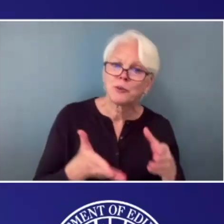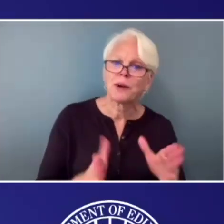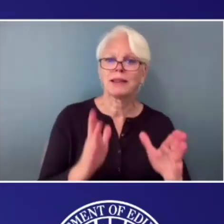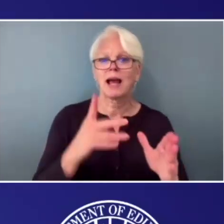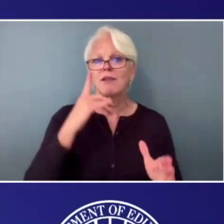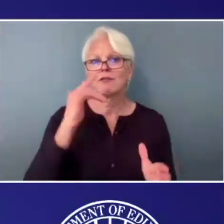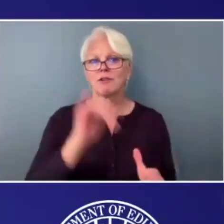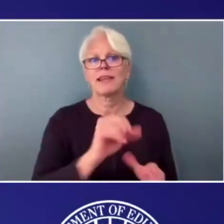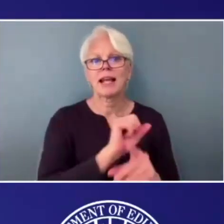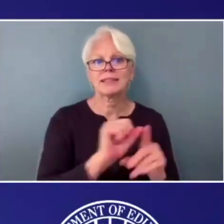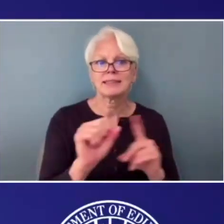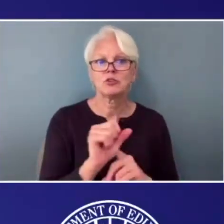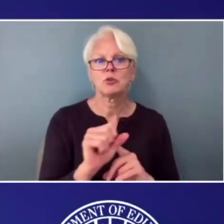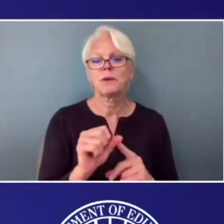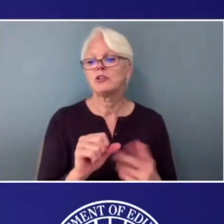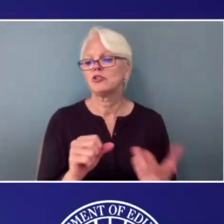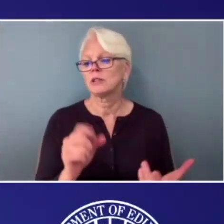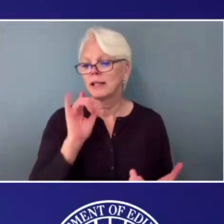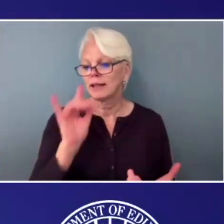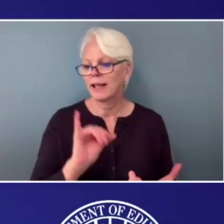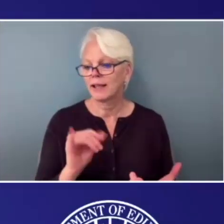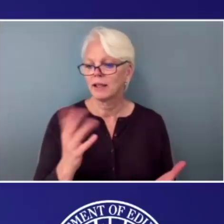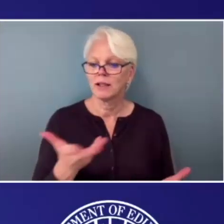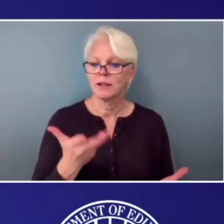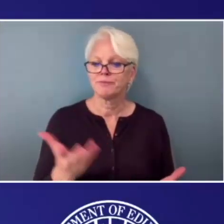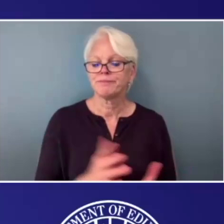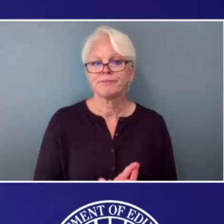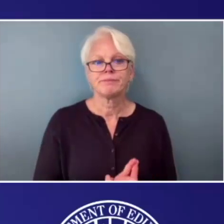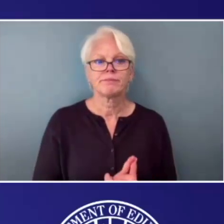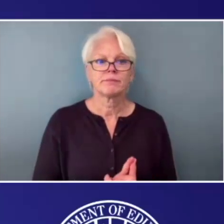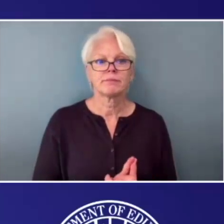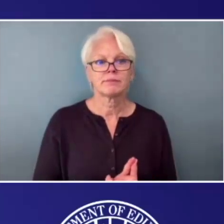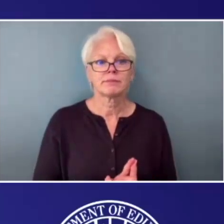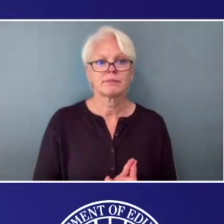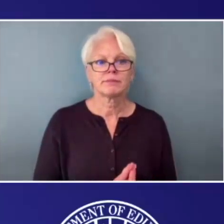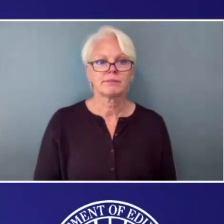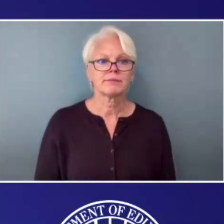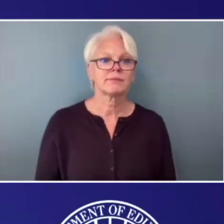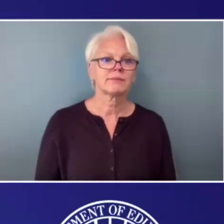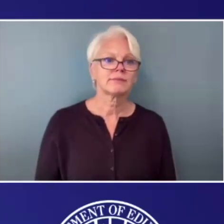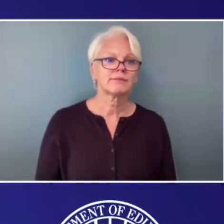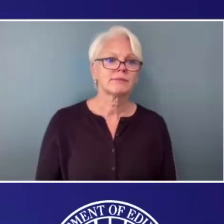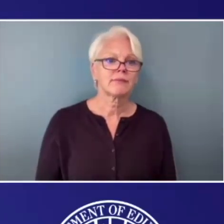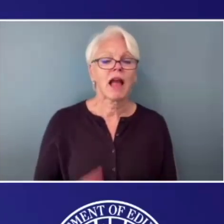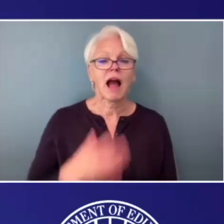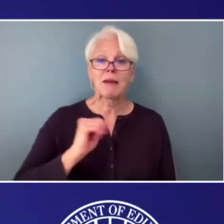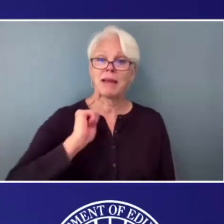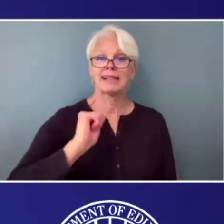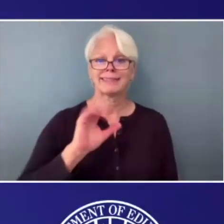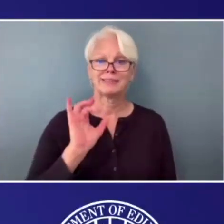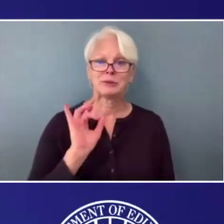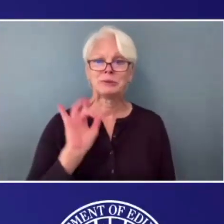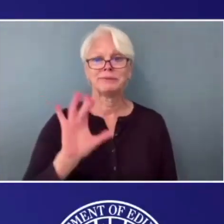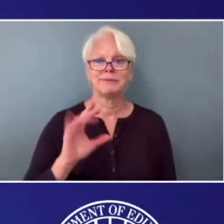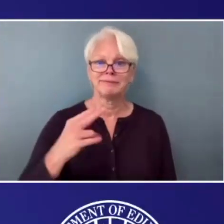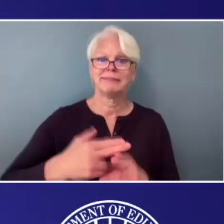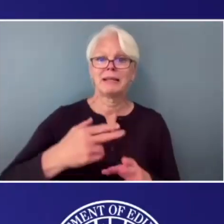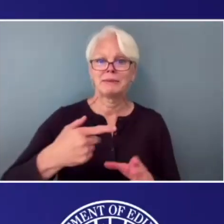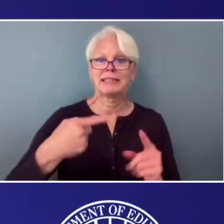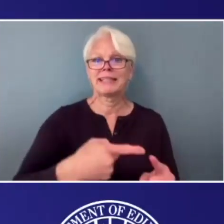such as I don't, I don't want -- I'm hesitant to throw an example out because people are going to like, jump on,